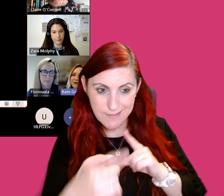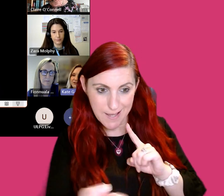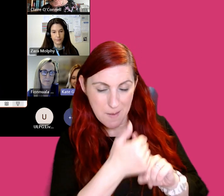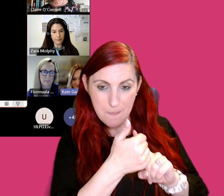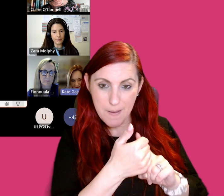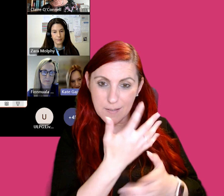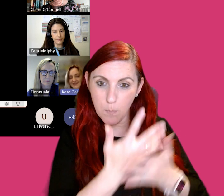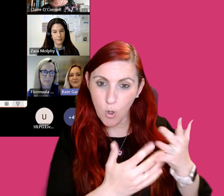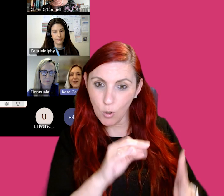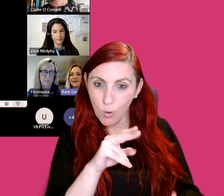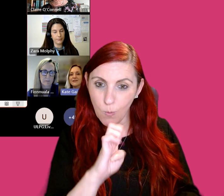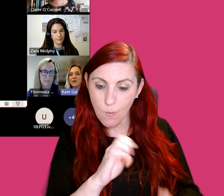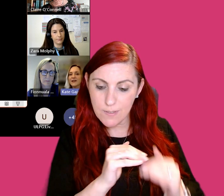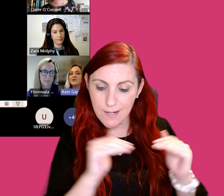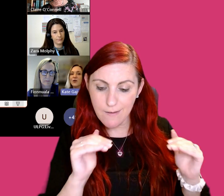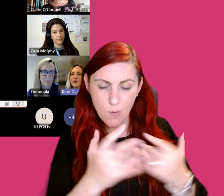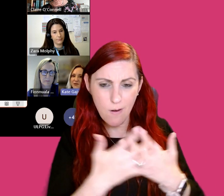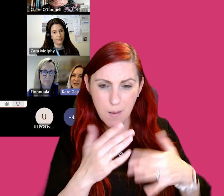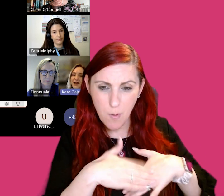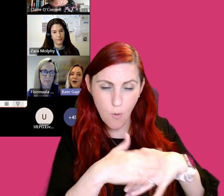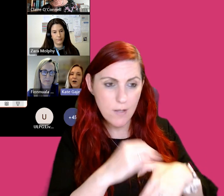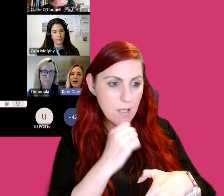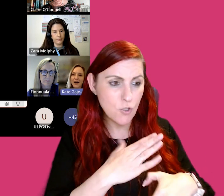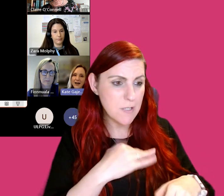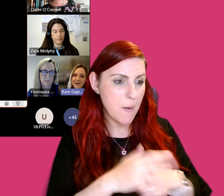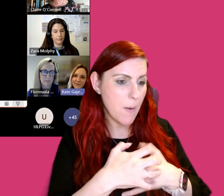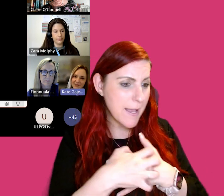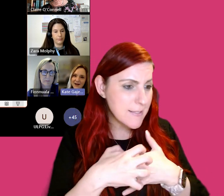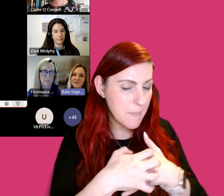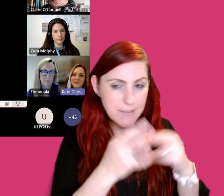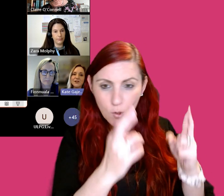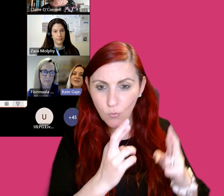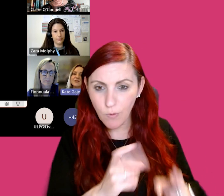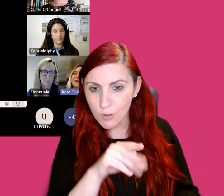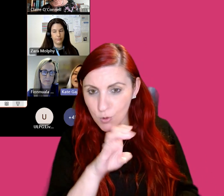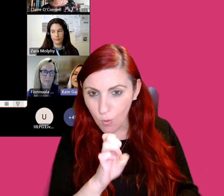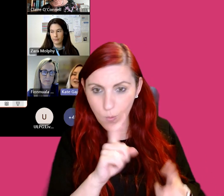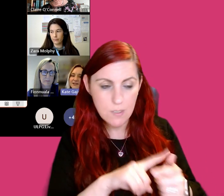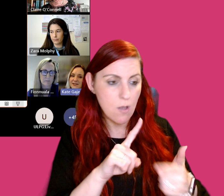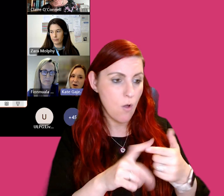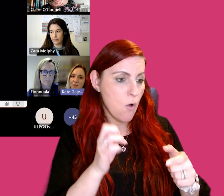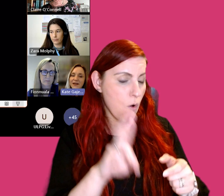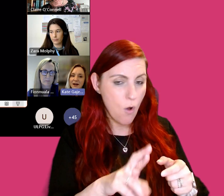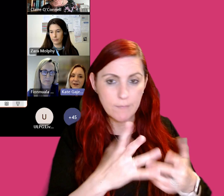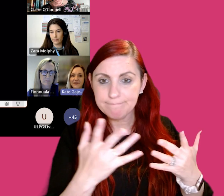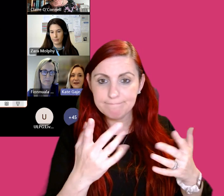about estimating the correct dose or um adapting your insulin values there's so many other things